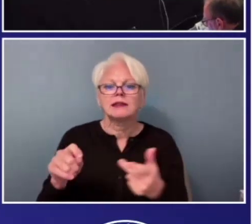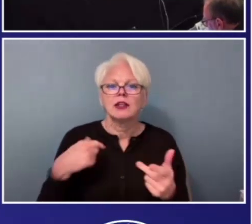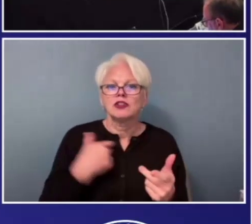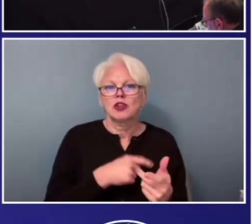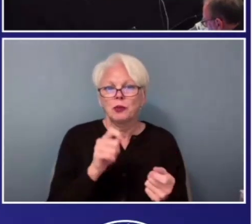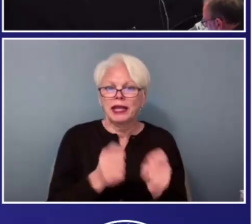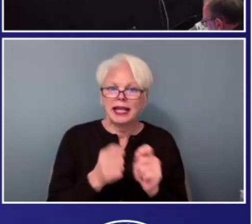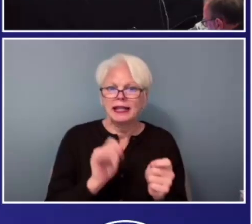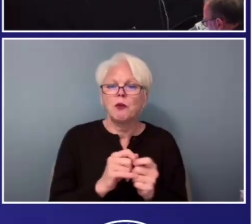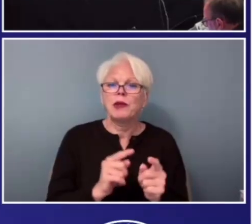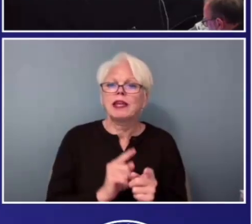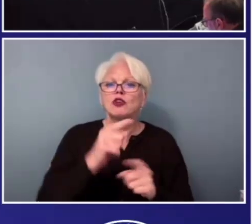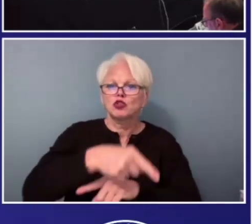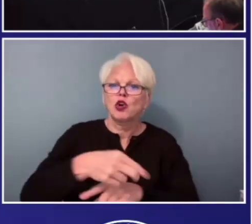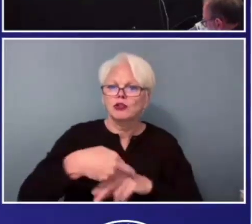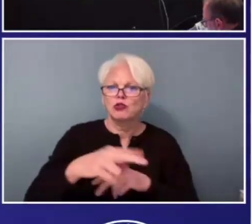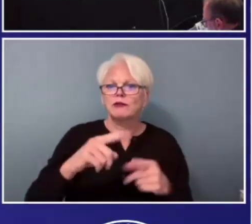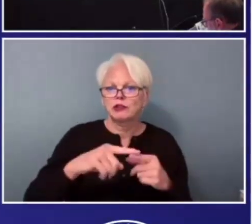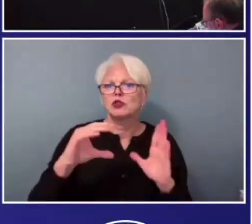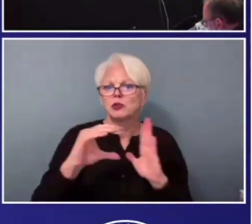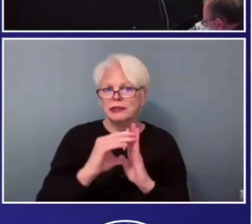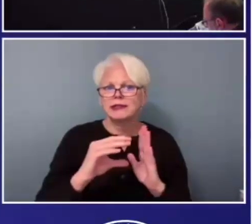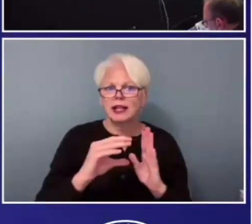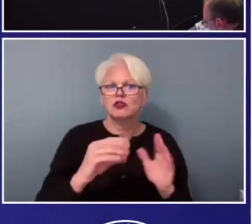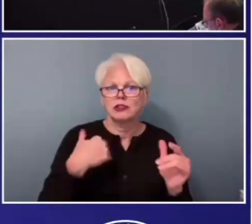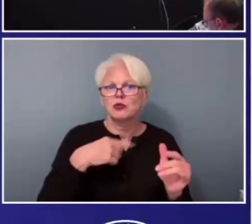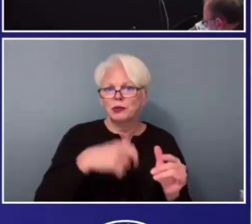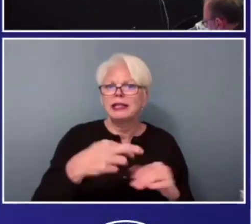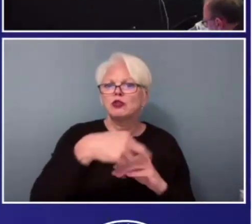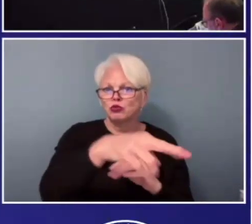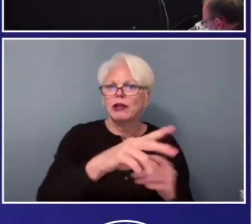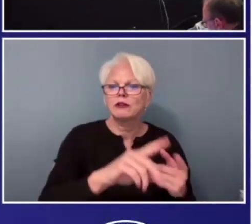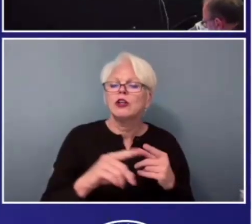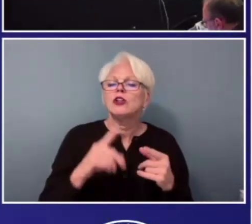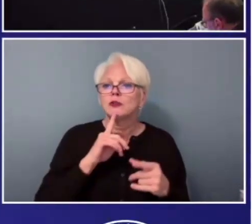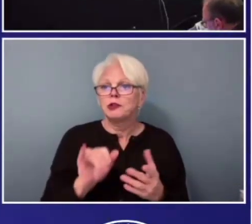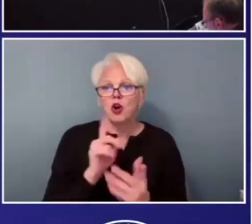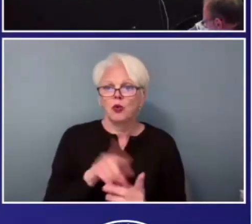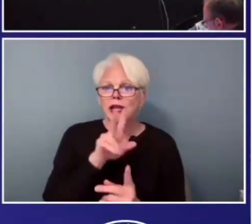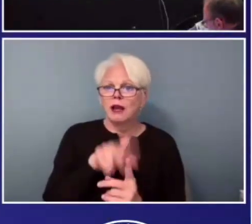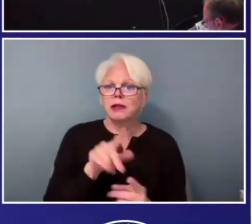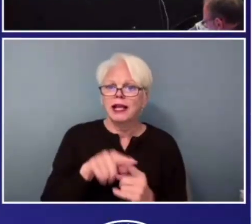We can cross-reference to the sections that we need to refer to in terms of making sure that this only applies to the interest and